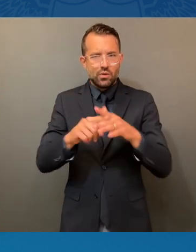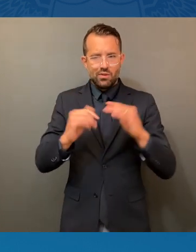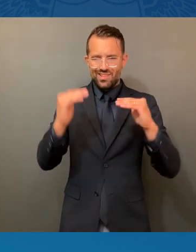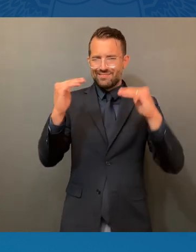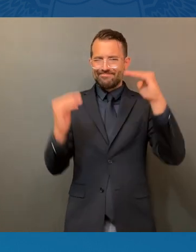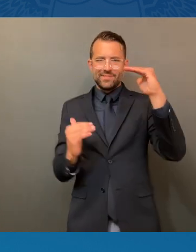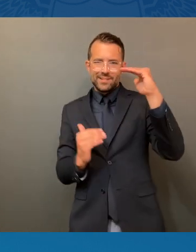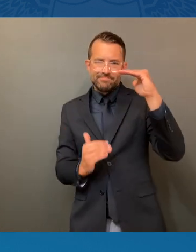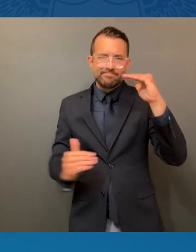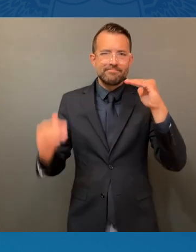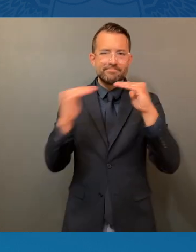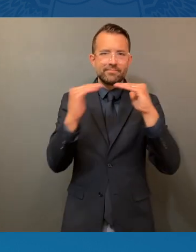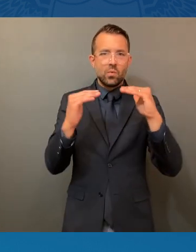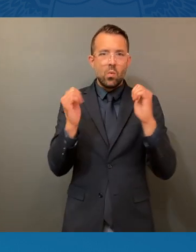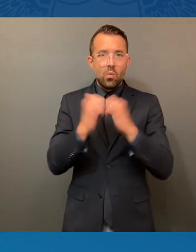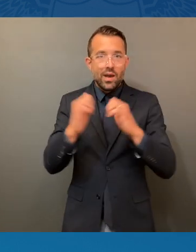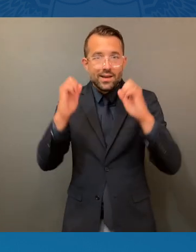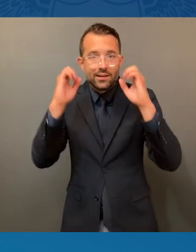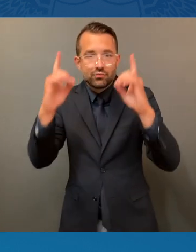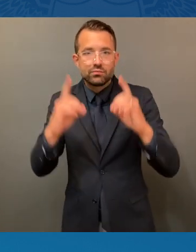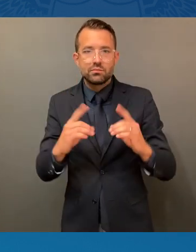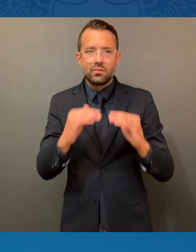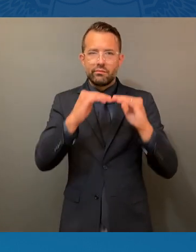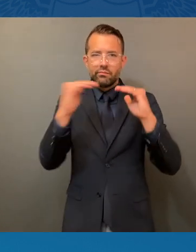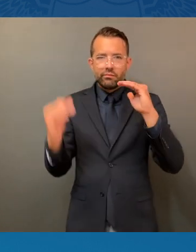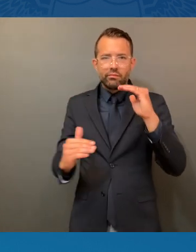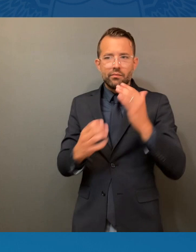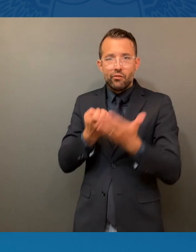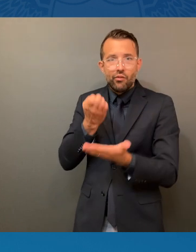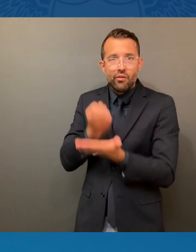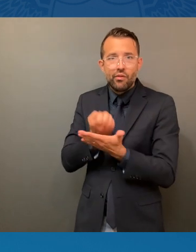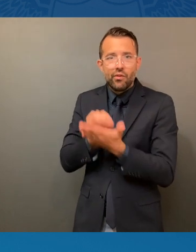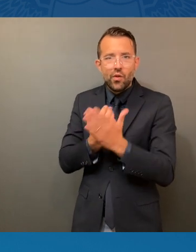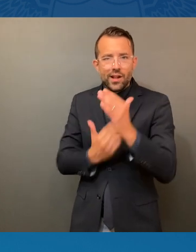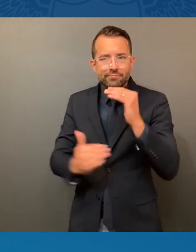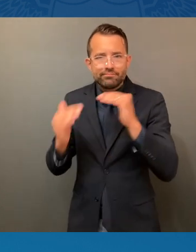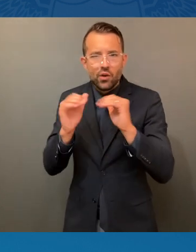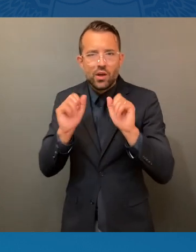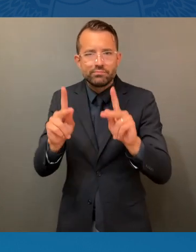disparities in economic opportunity, disparities in housing and healthcare